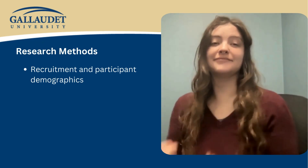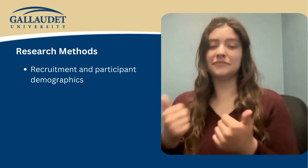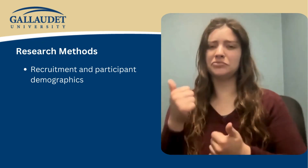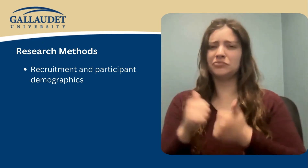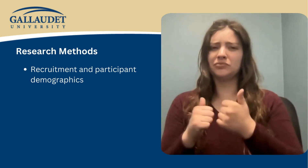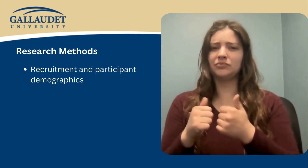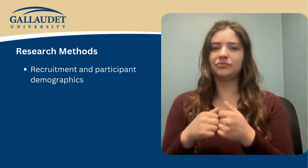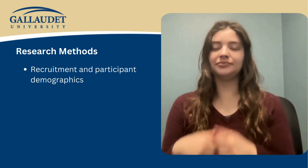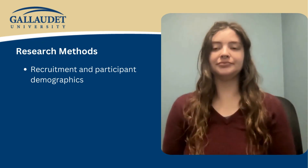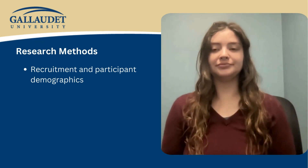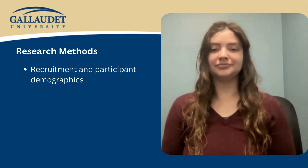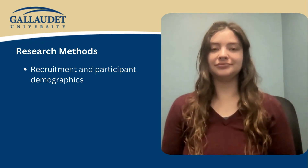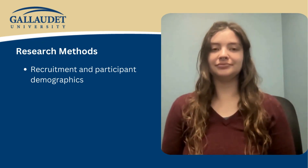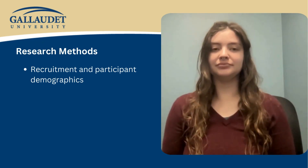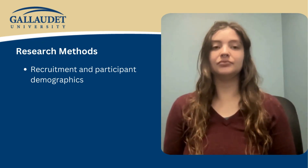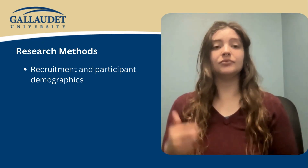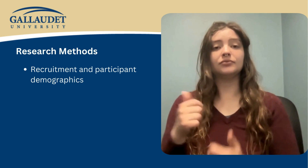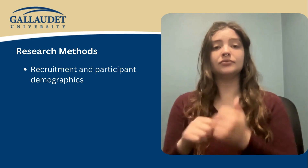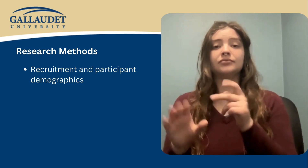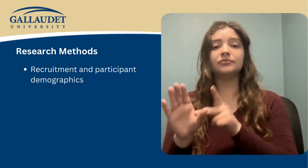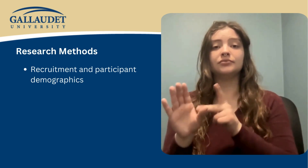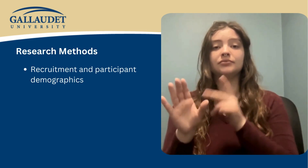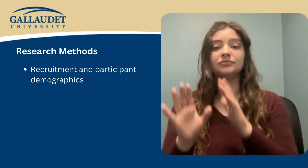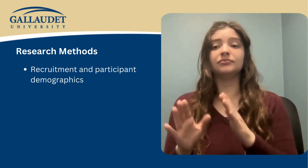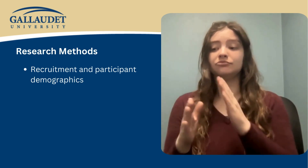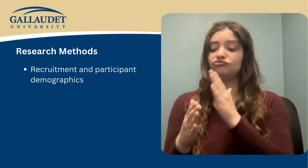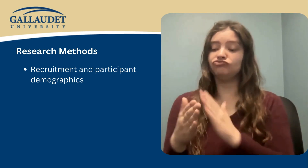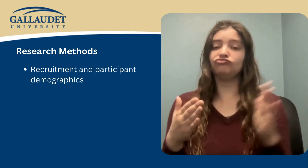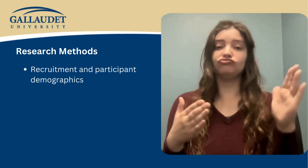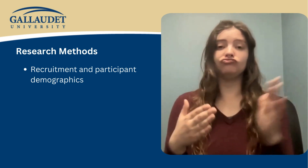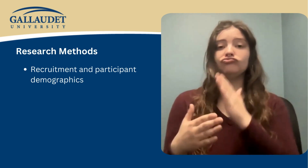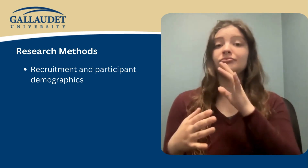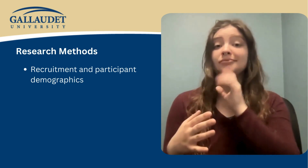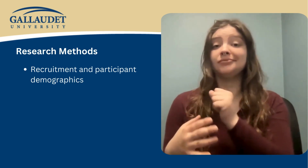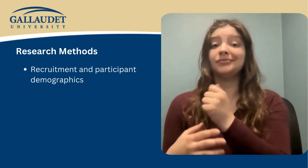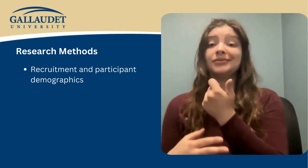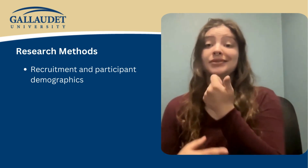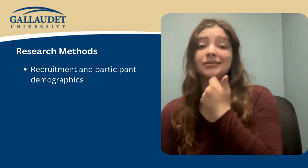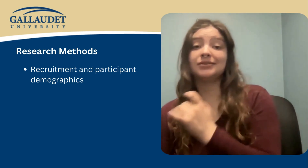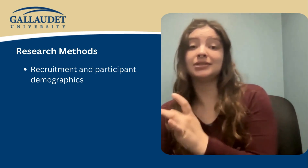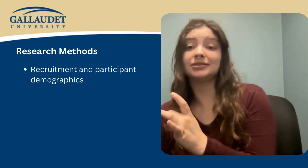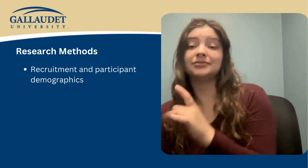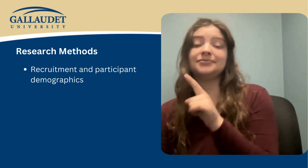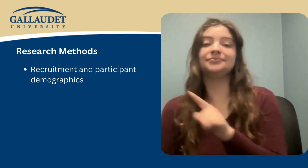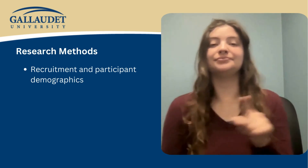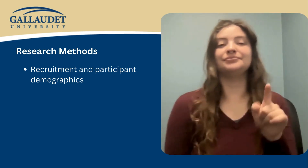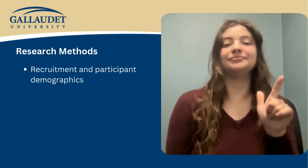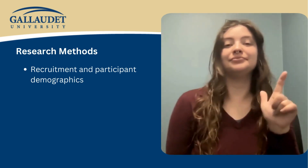between the ages of 18 and 34 years old, with some people who are older.